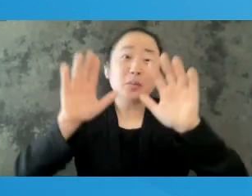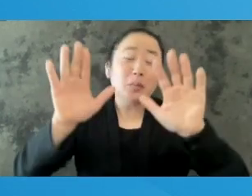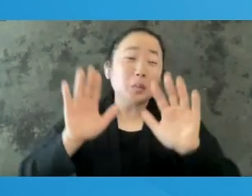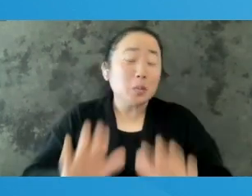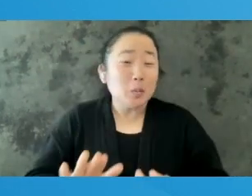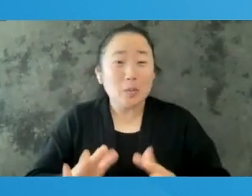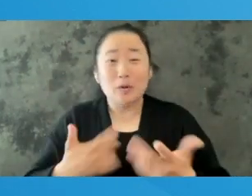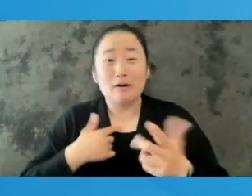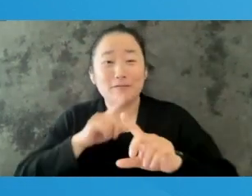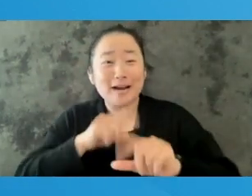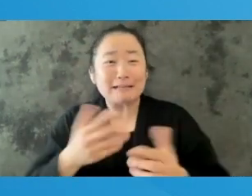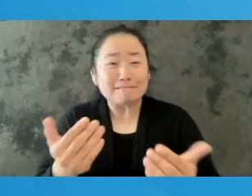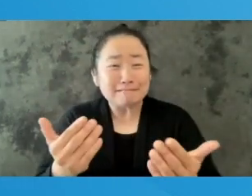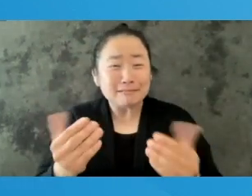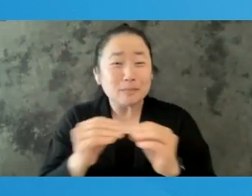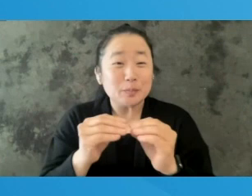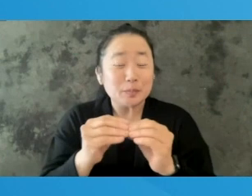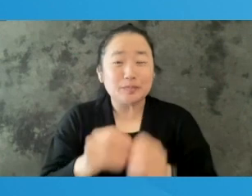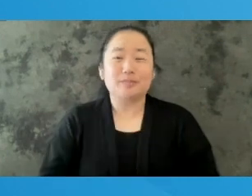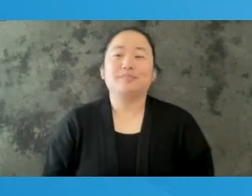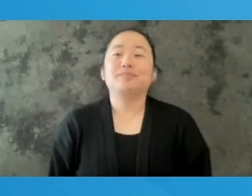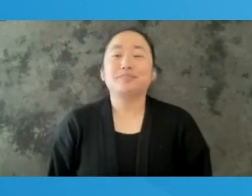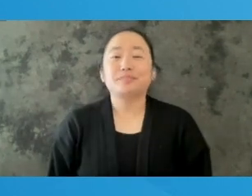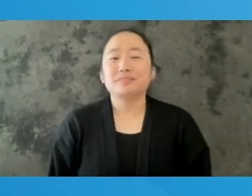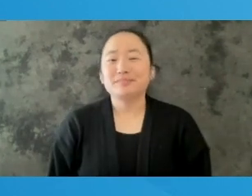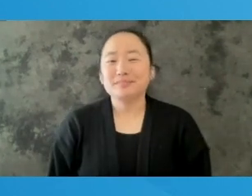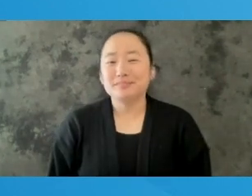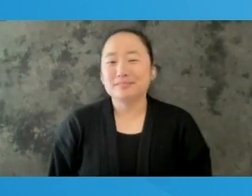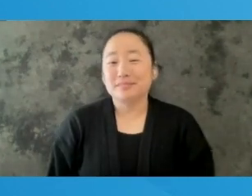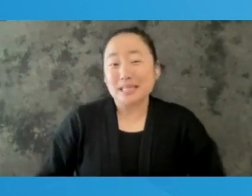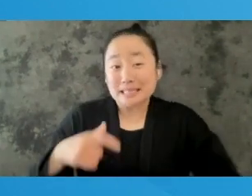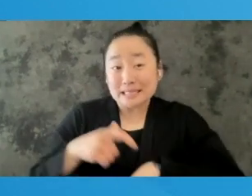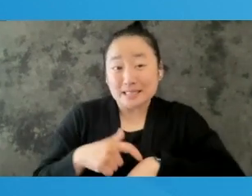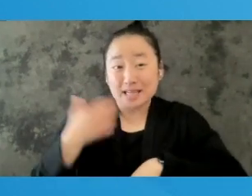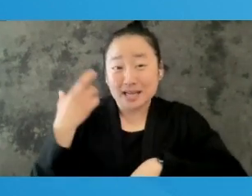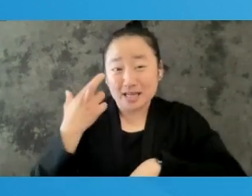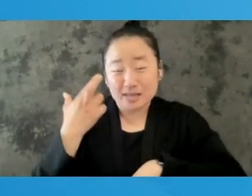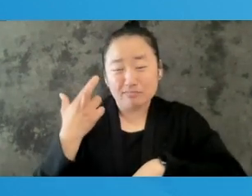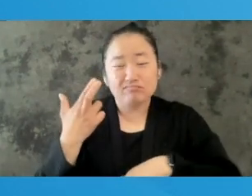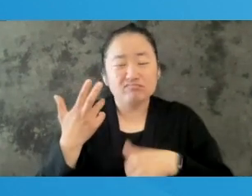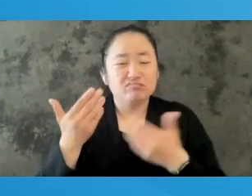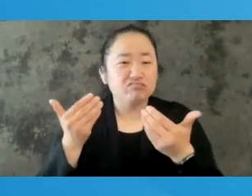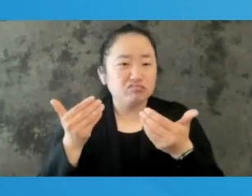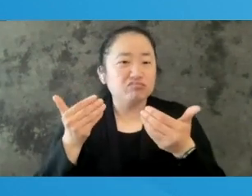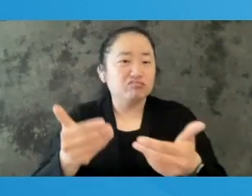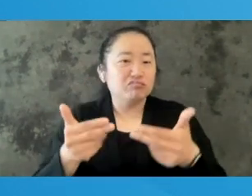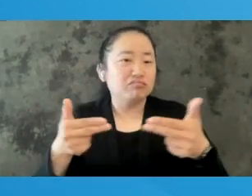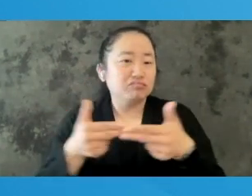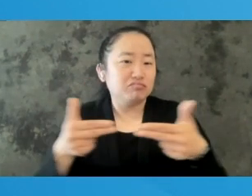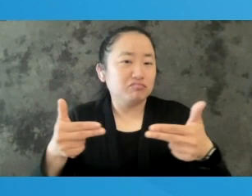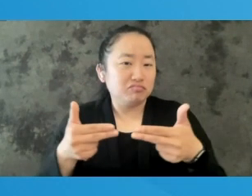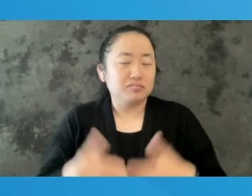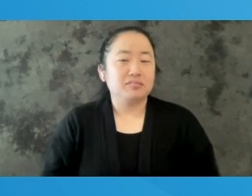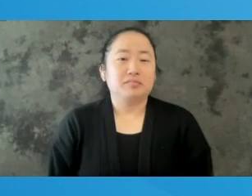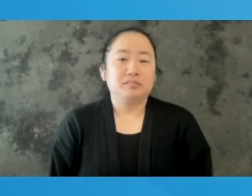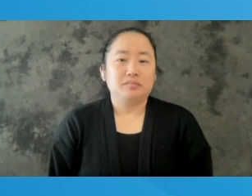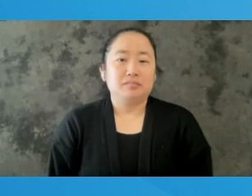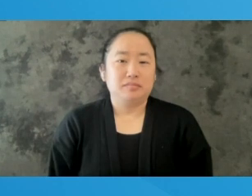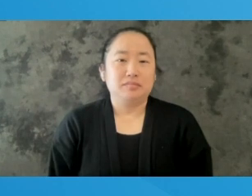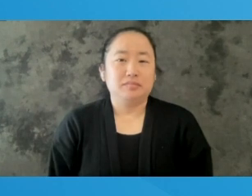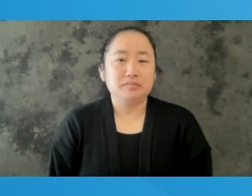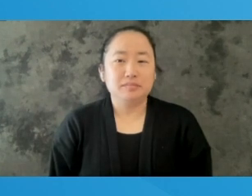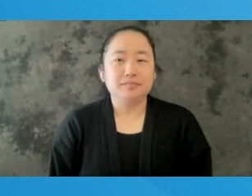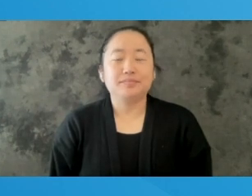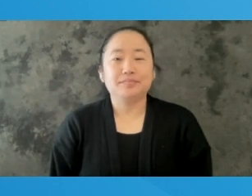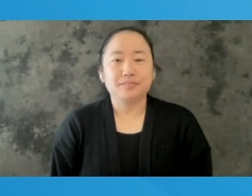For the purposes of time, we are going to move to our next slide so that you can get